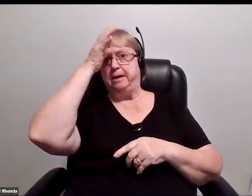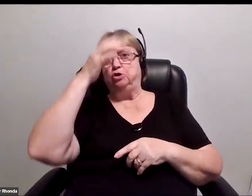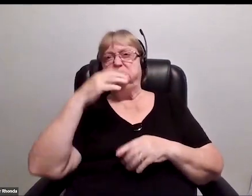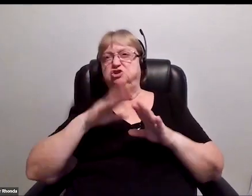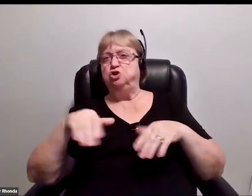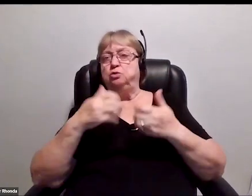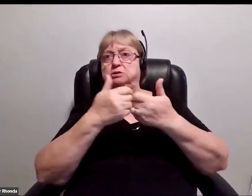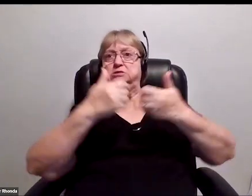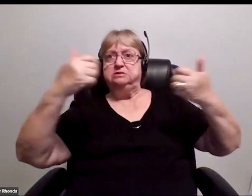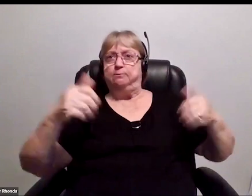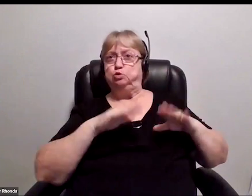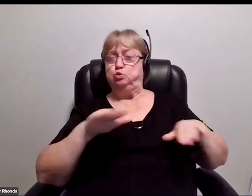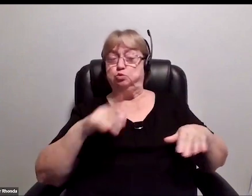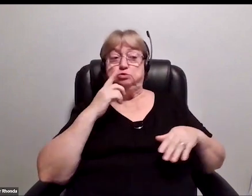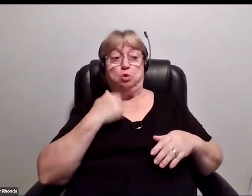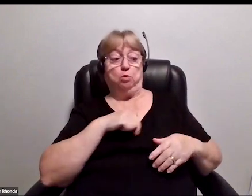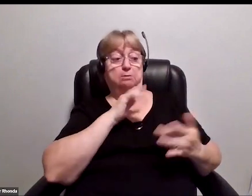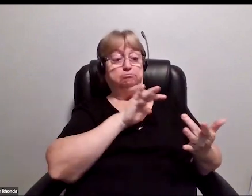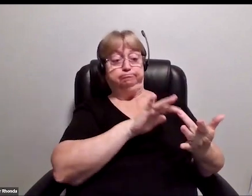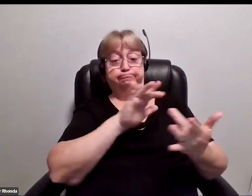We reached out to teachers from these schools